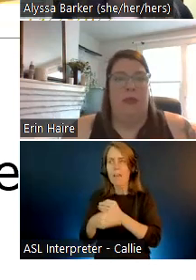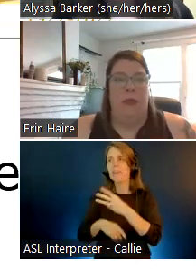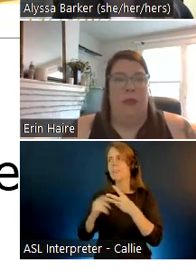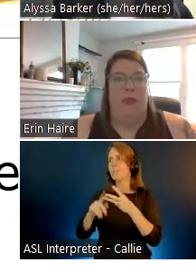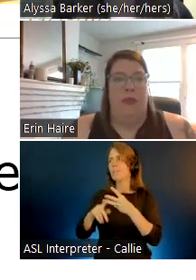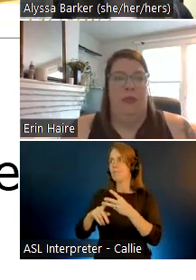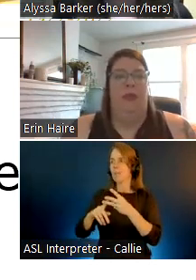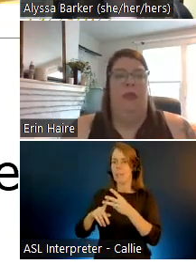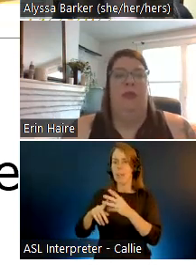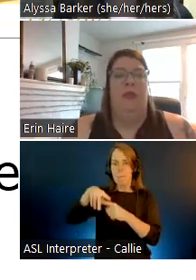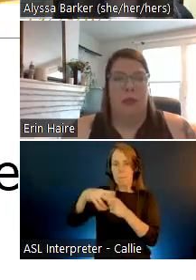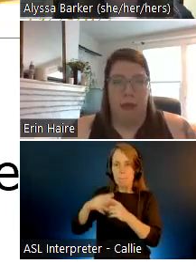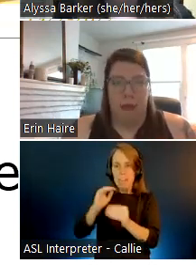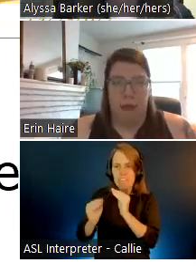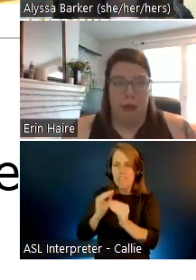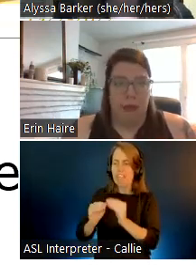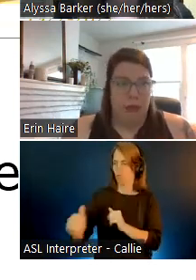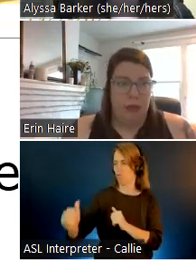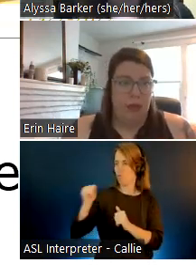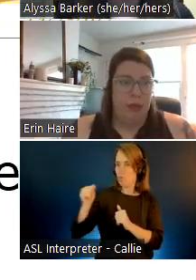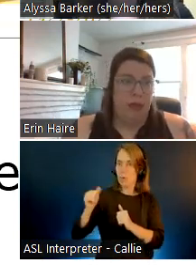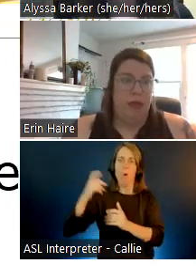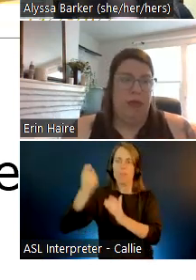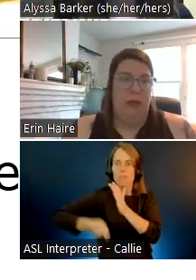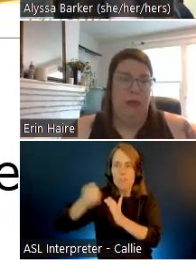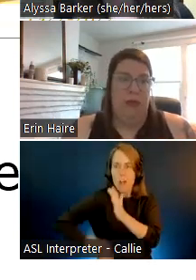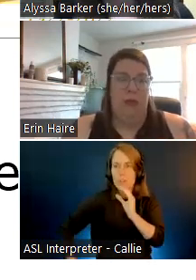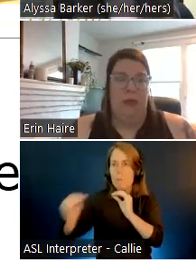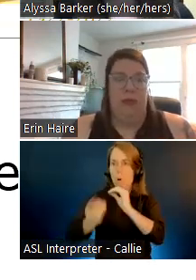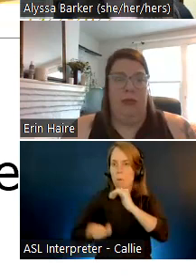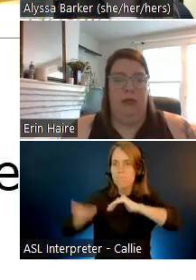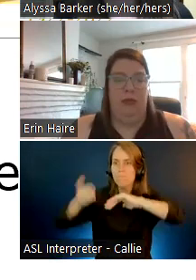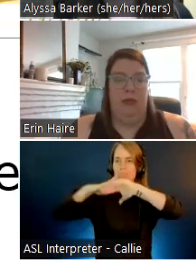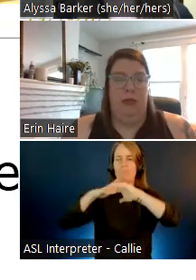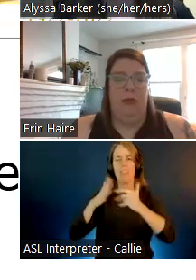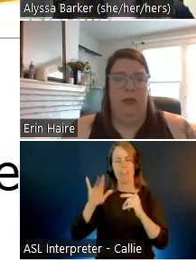retaliation goes that's something that we can find that there's been retaliation even if there